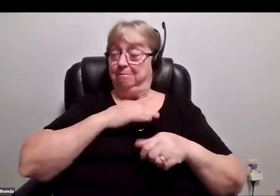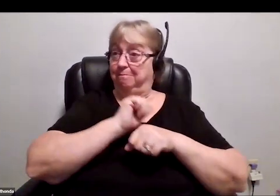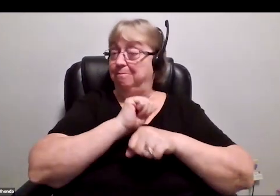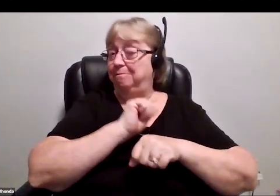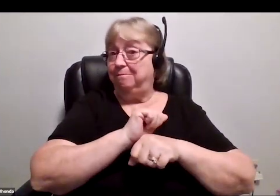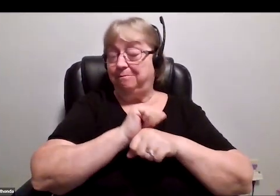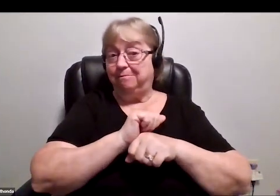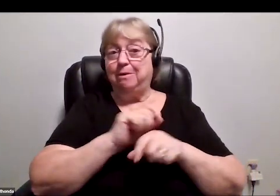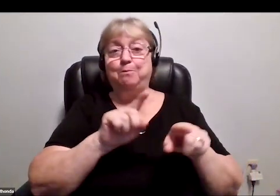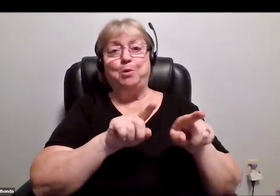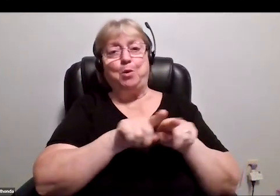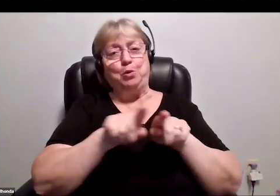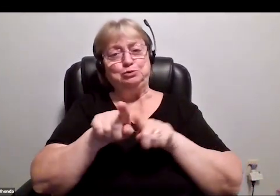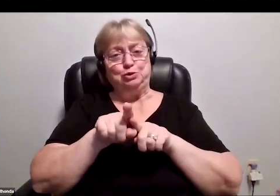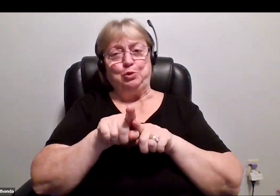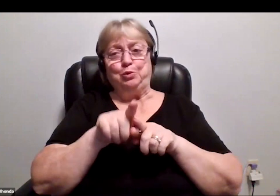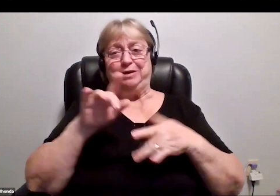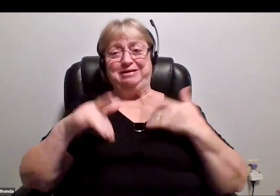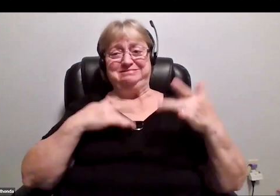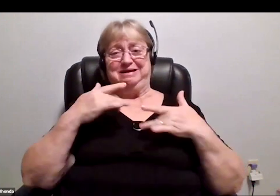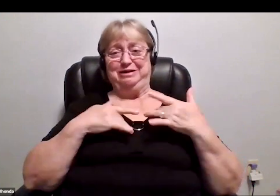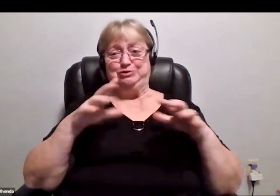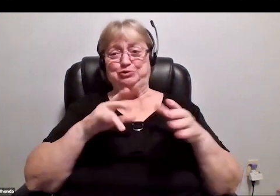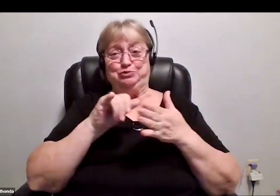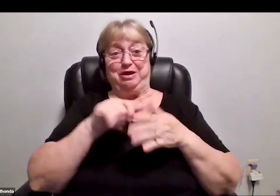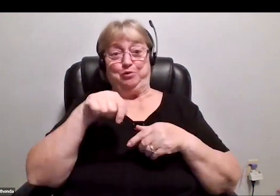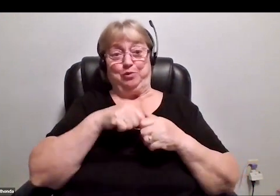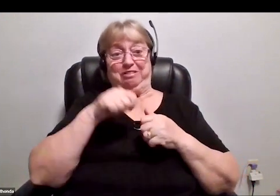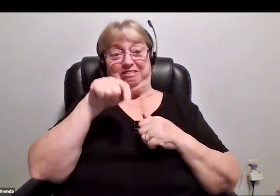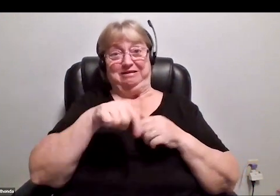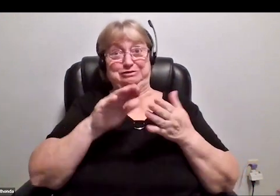but it's also particularly exciting to do it with this community.